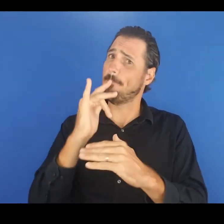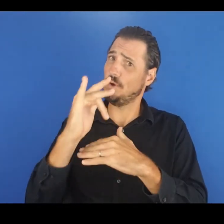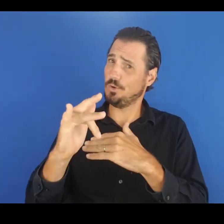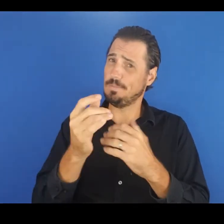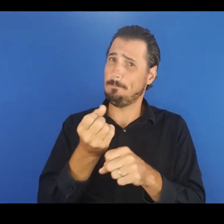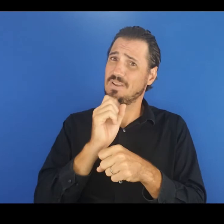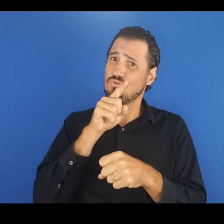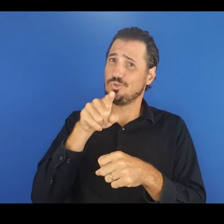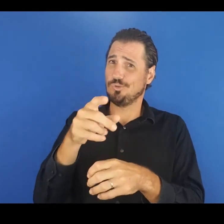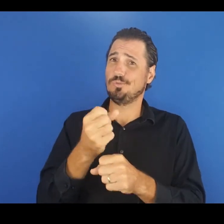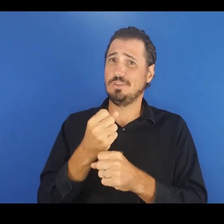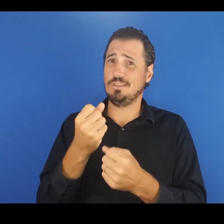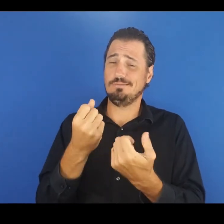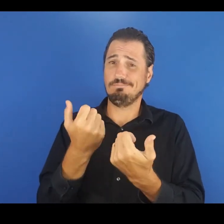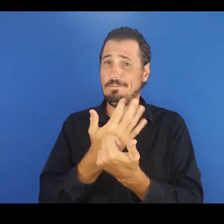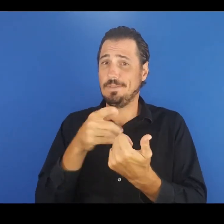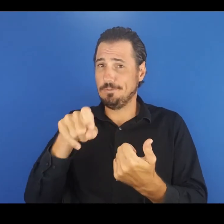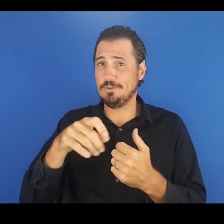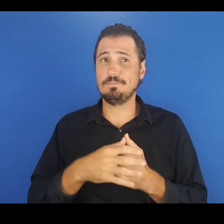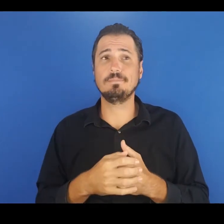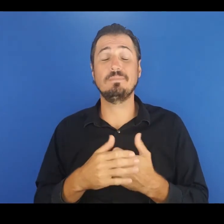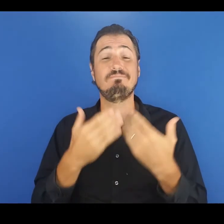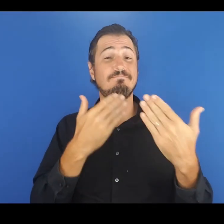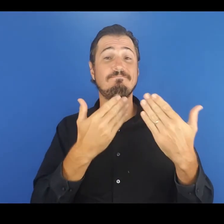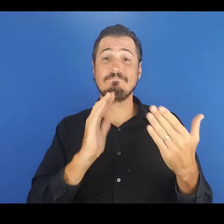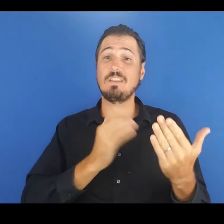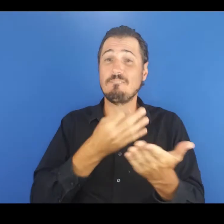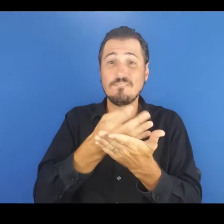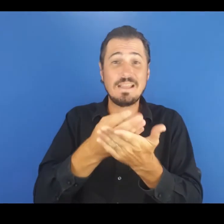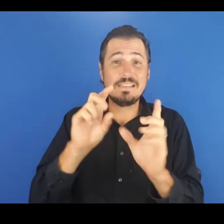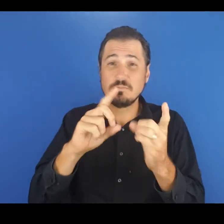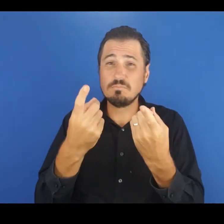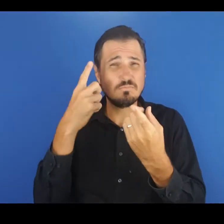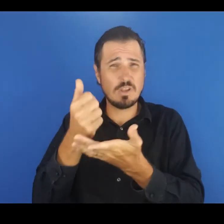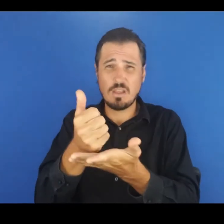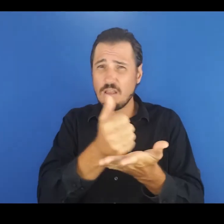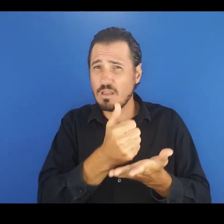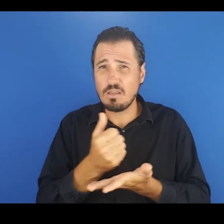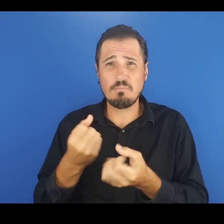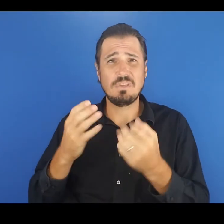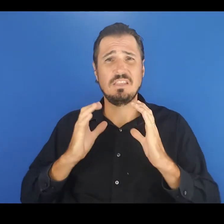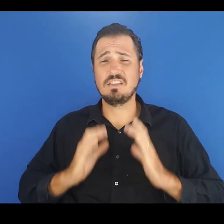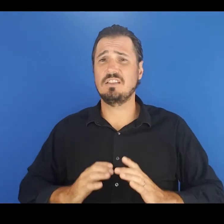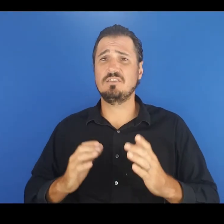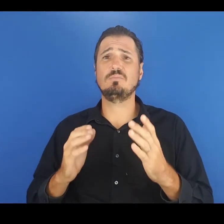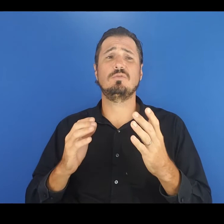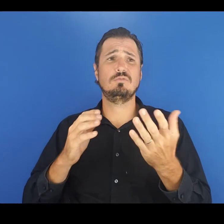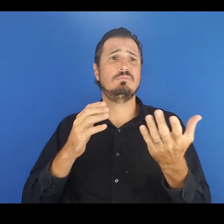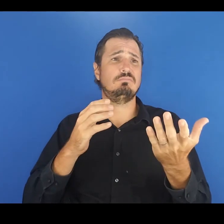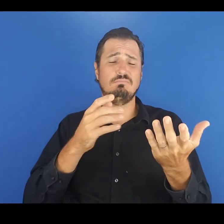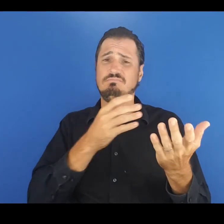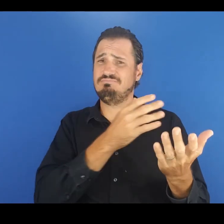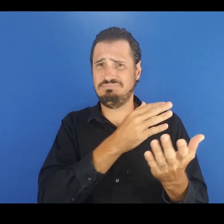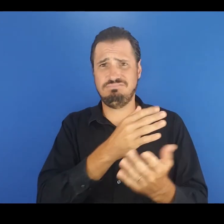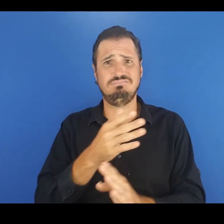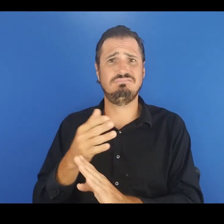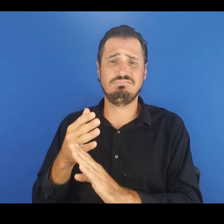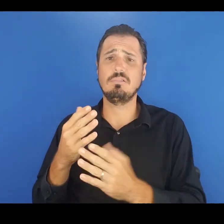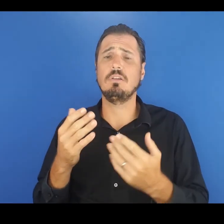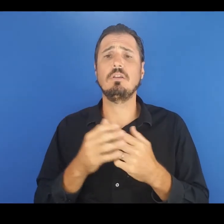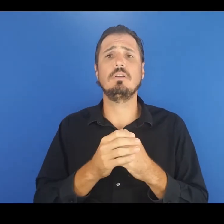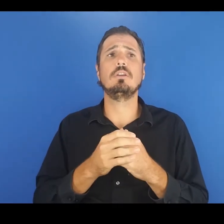Mahalo to our Finance Department for working to service as many customers as possible through the end of the emergency proclamation period.